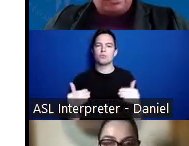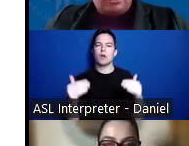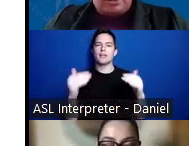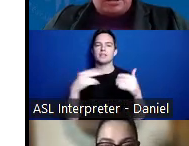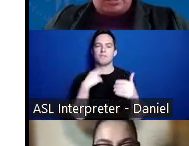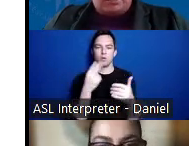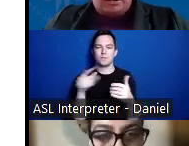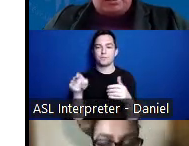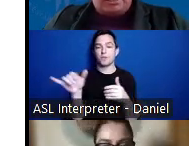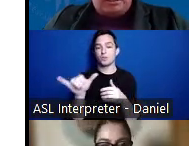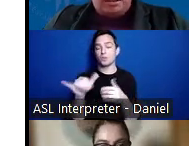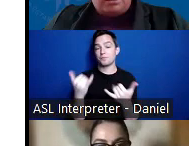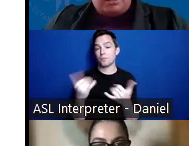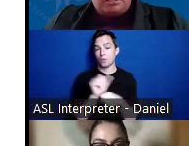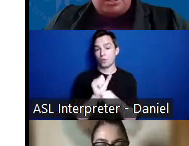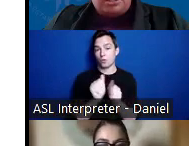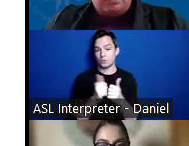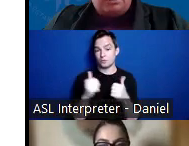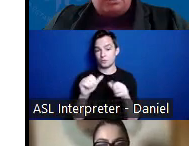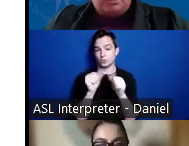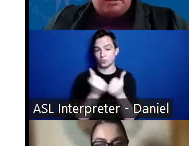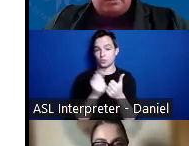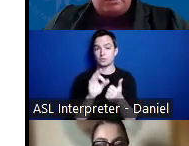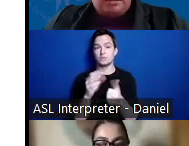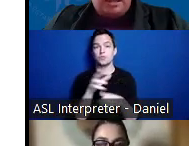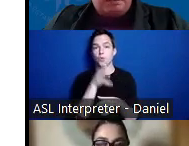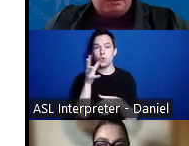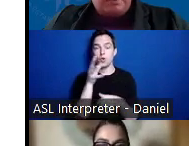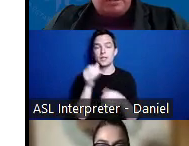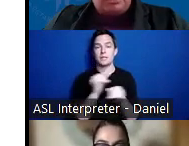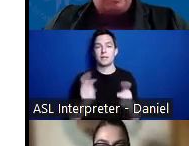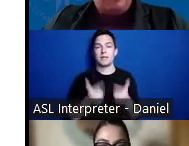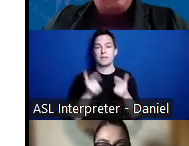is also currently working with the Association of Rural Independent Living, April, to provide